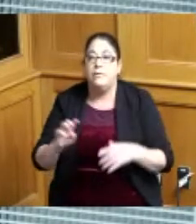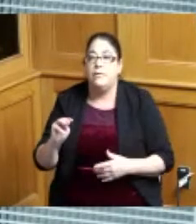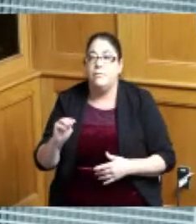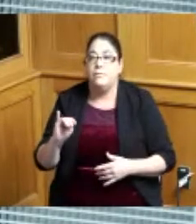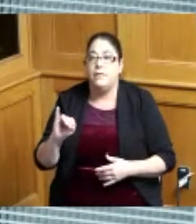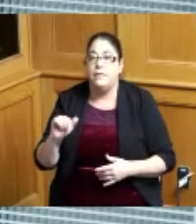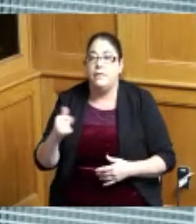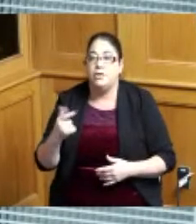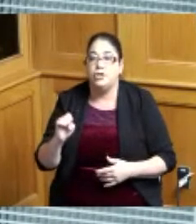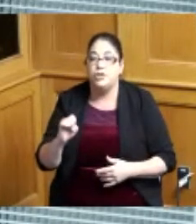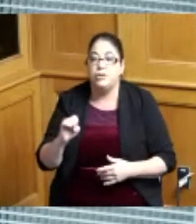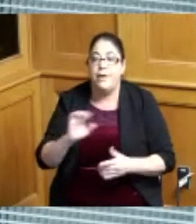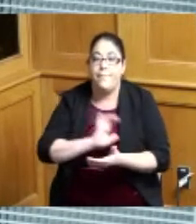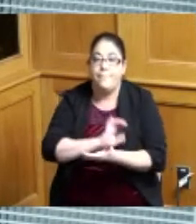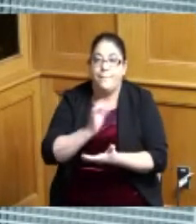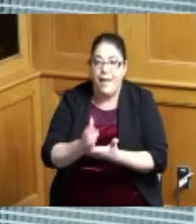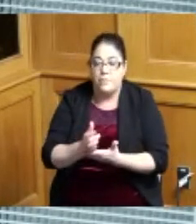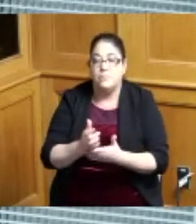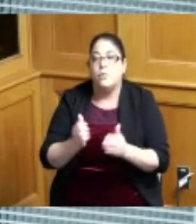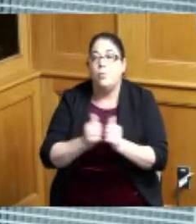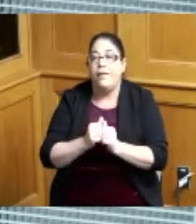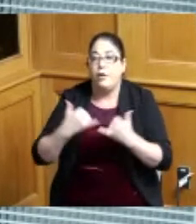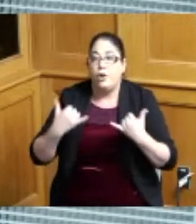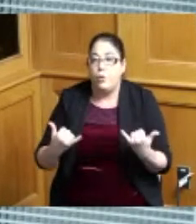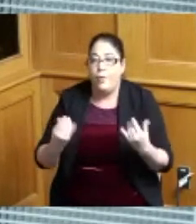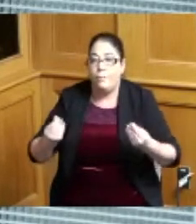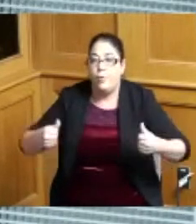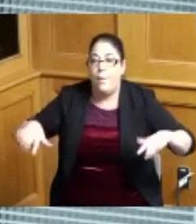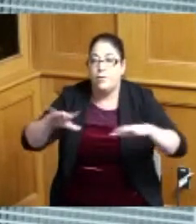for each of those with current property taxes we have estimates from the auditor right now